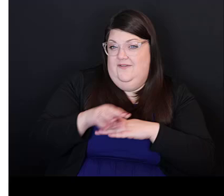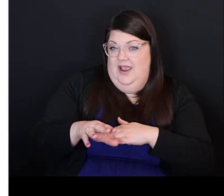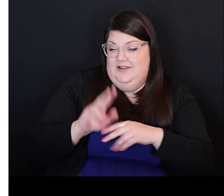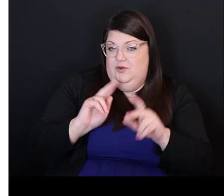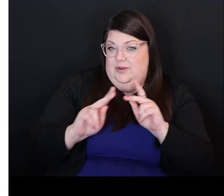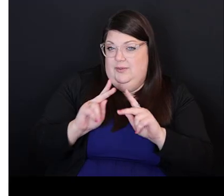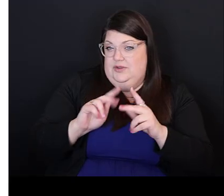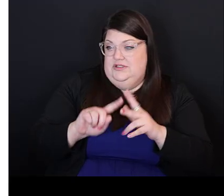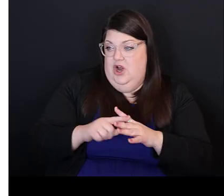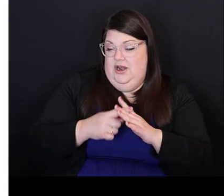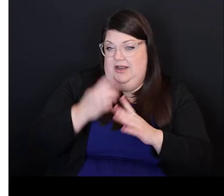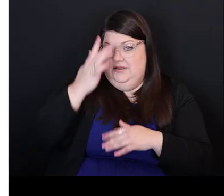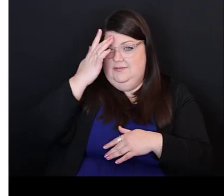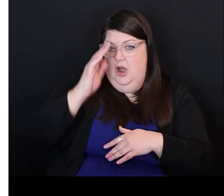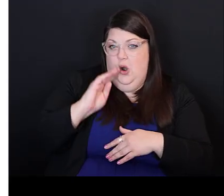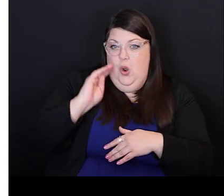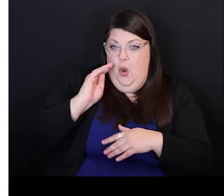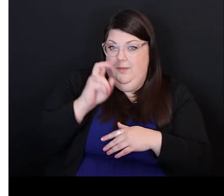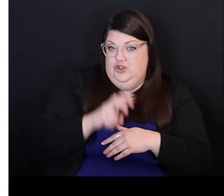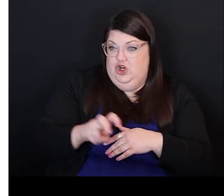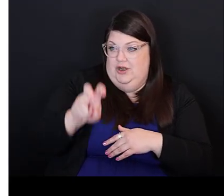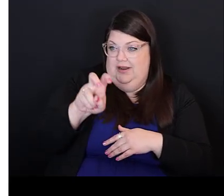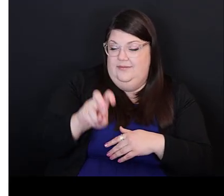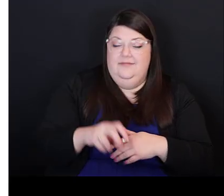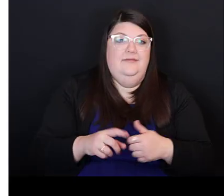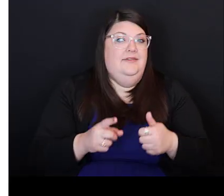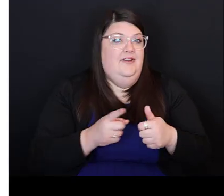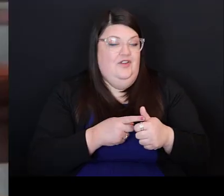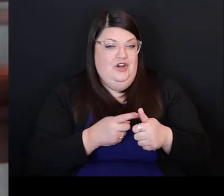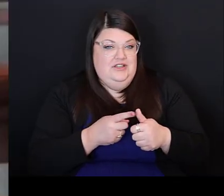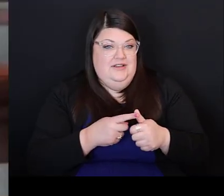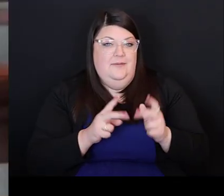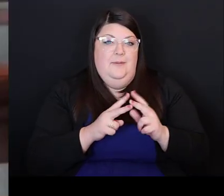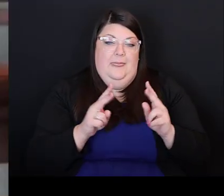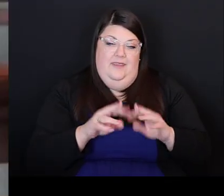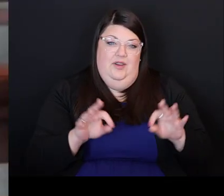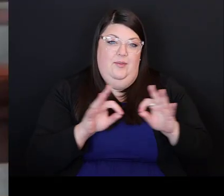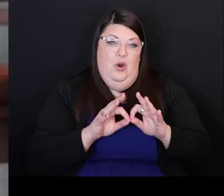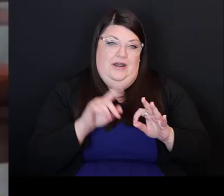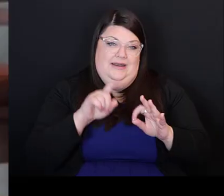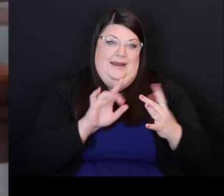Do you have any advice for people starting their smart home journey? One, it's very important.